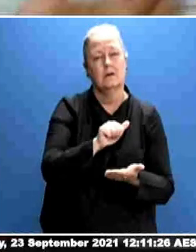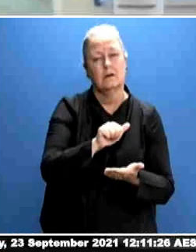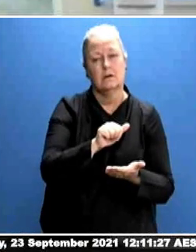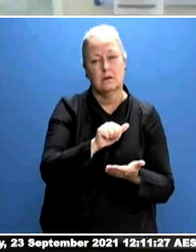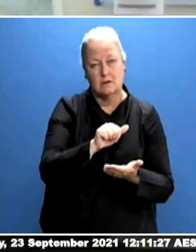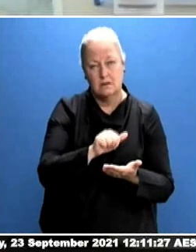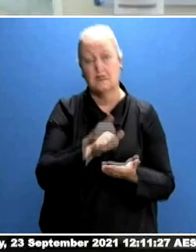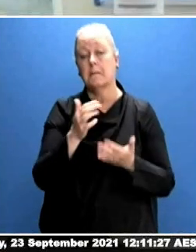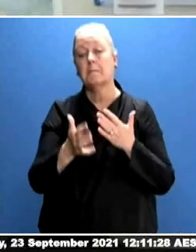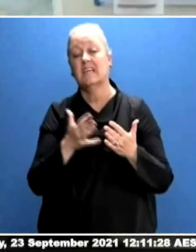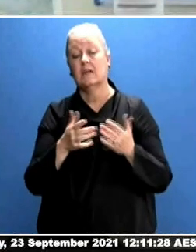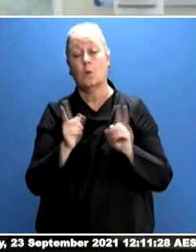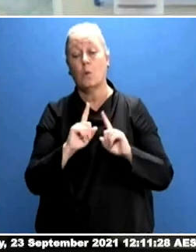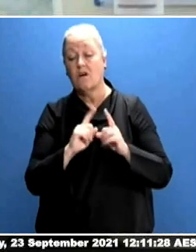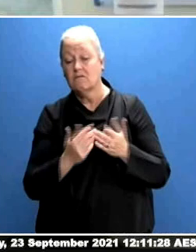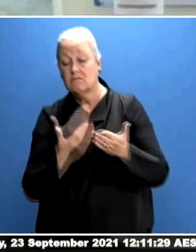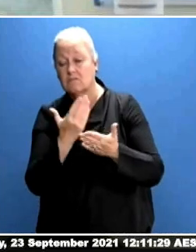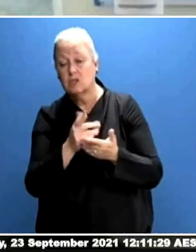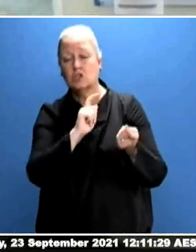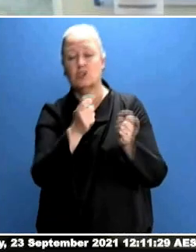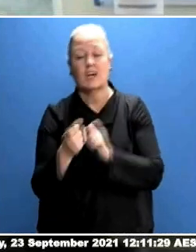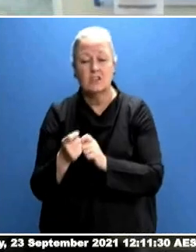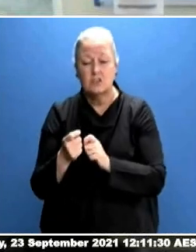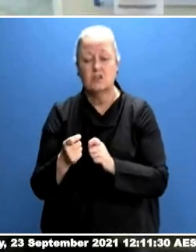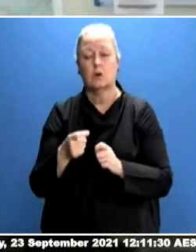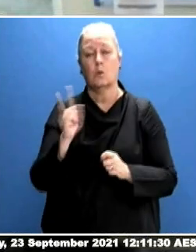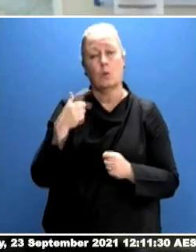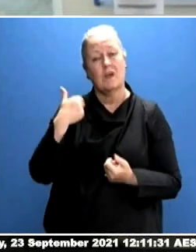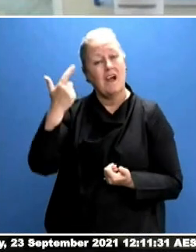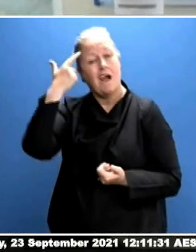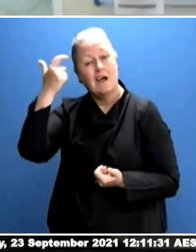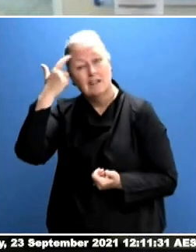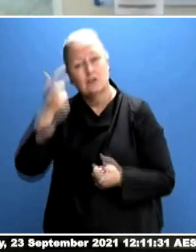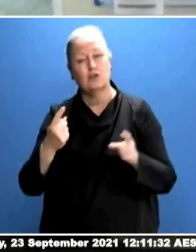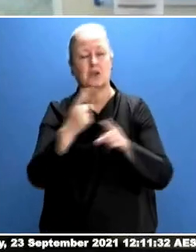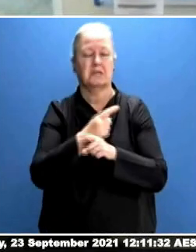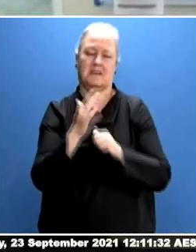back in 2012 didn't occur, but I don't know specifically